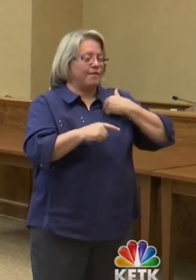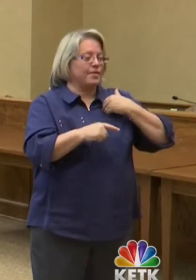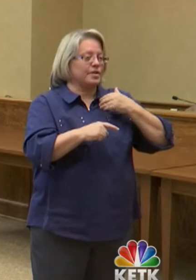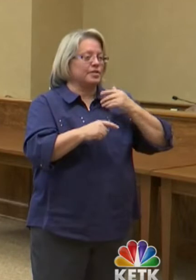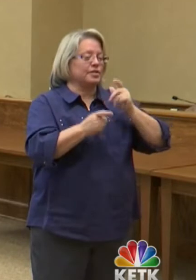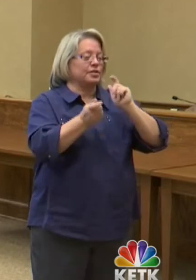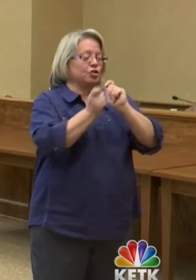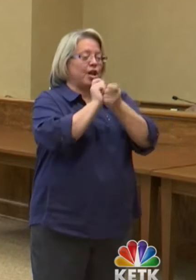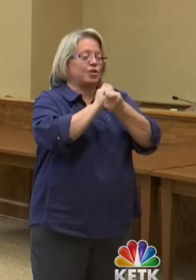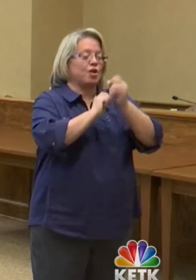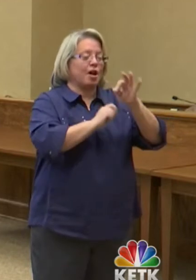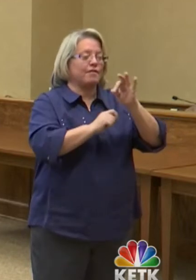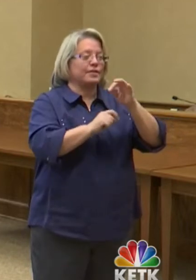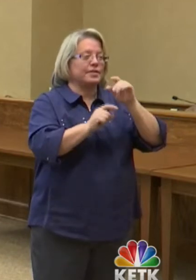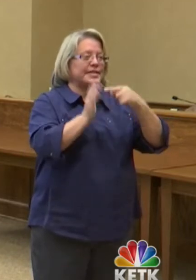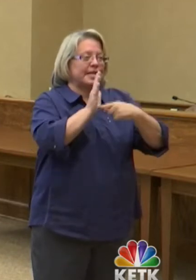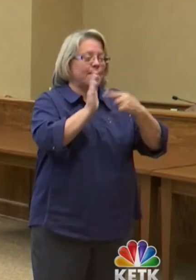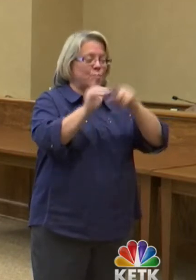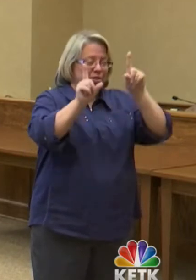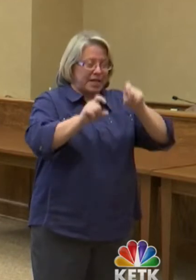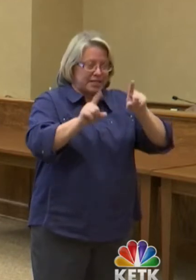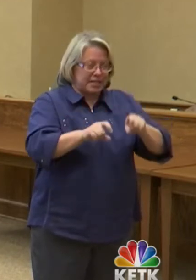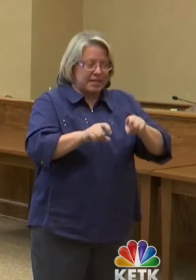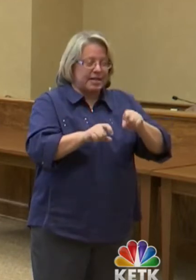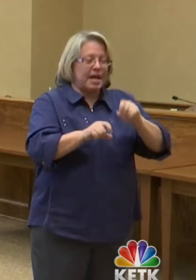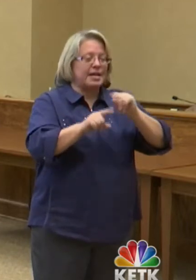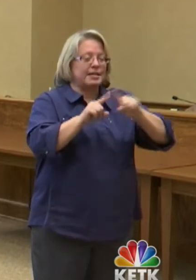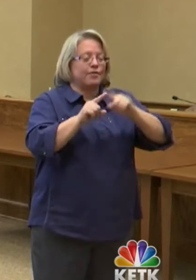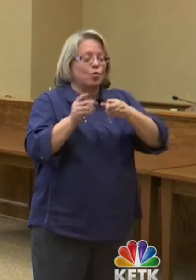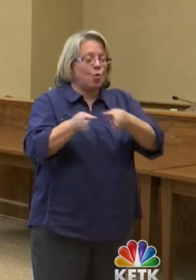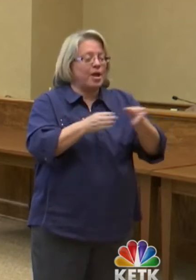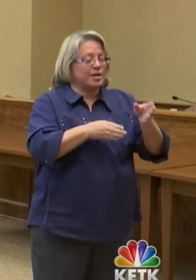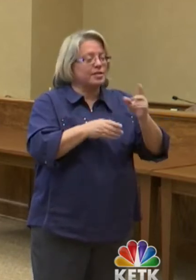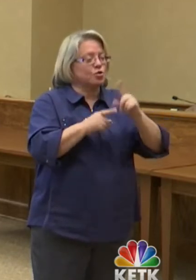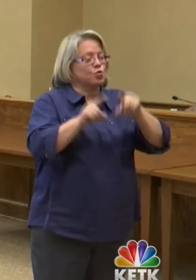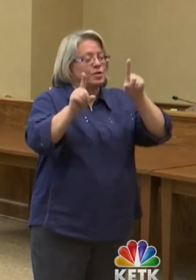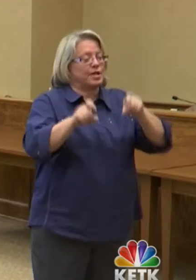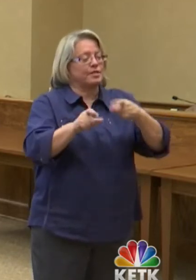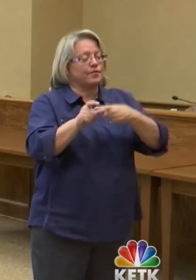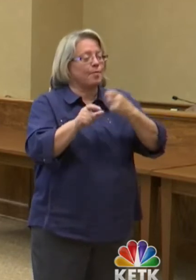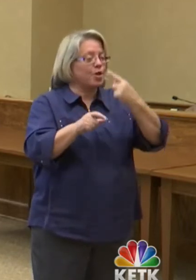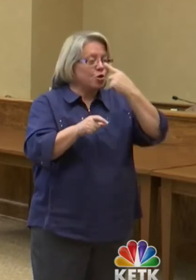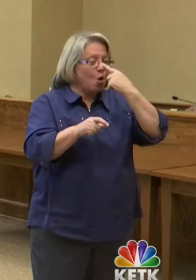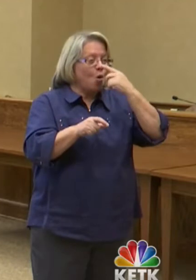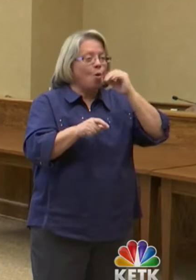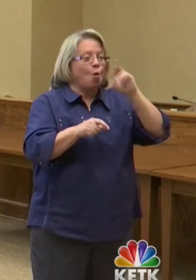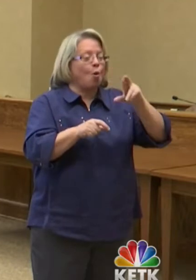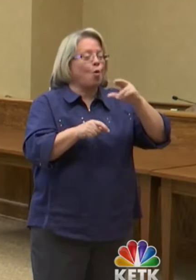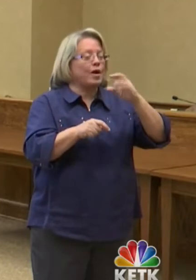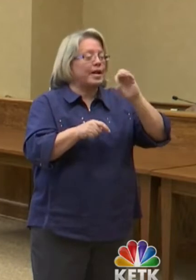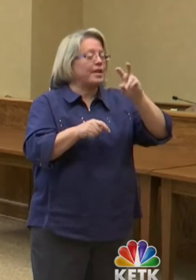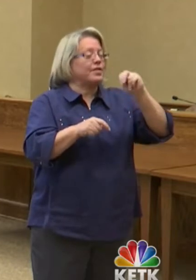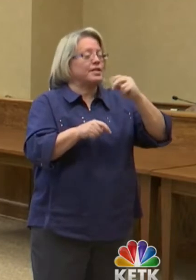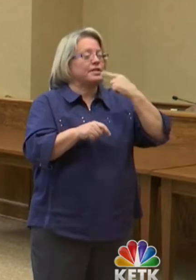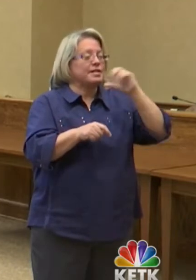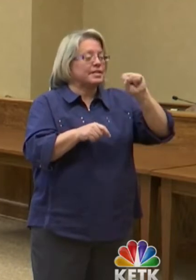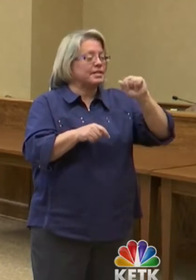SOME OF THESE TEST PERFORMED ON A MORE RAPID TESTING PLATFORM, ALSO IN EVOLUTION OF SAMPLE